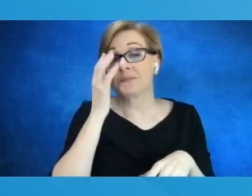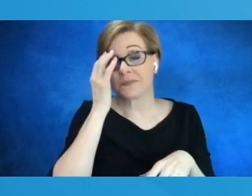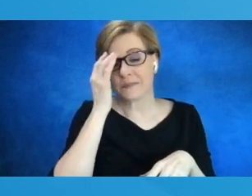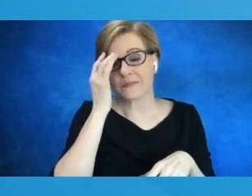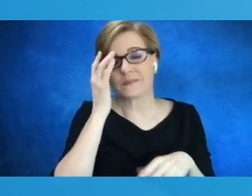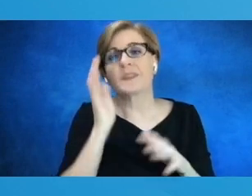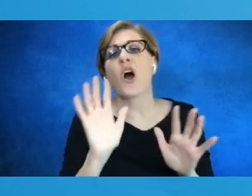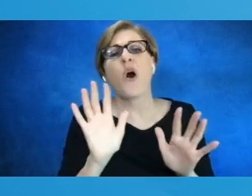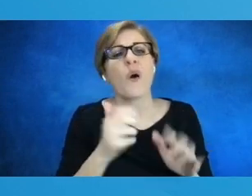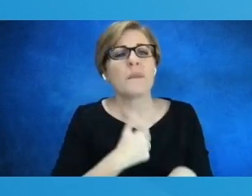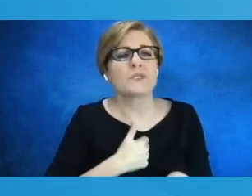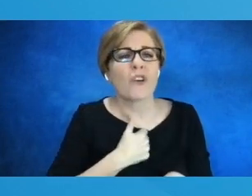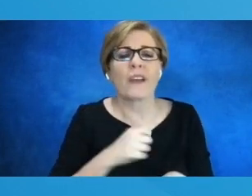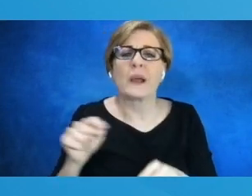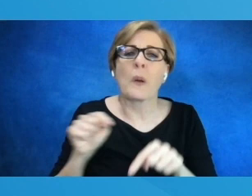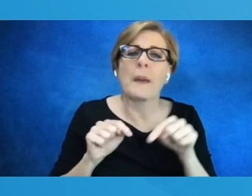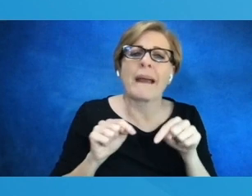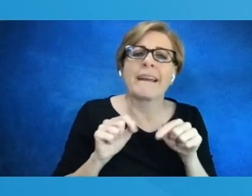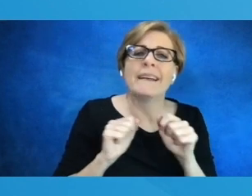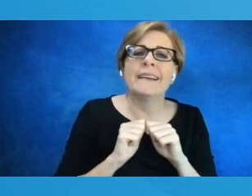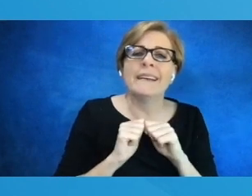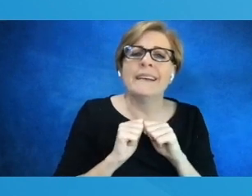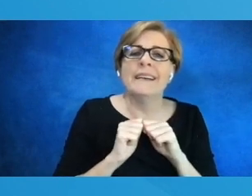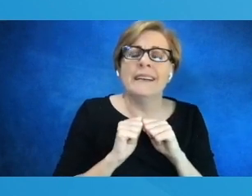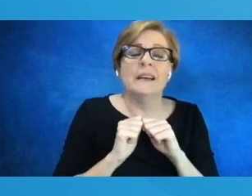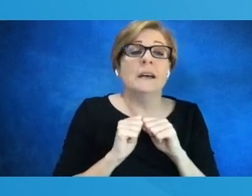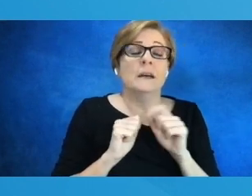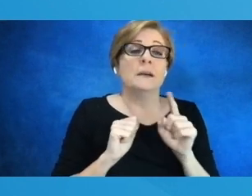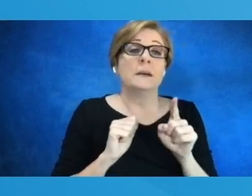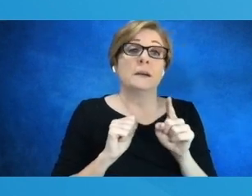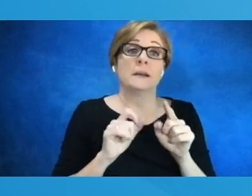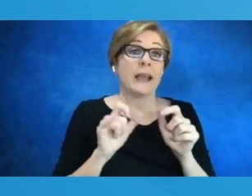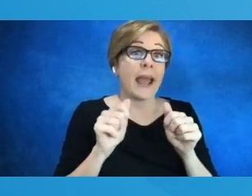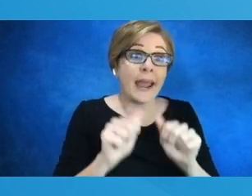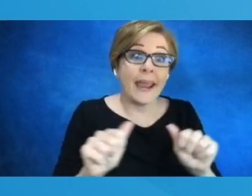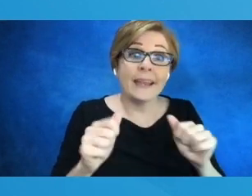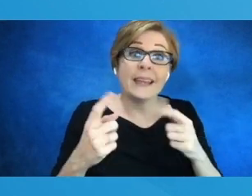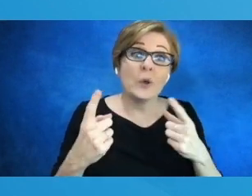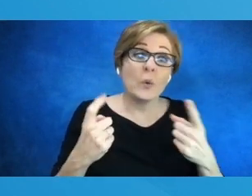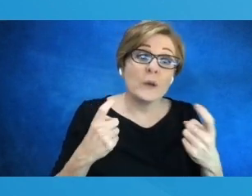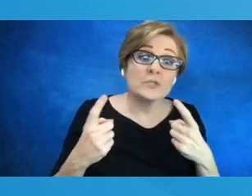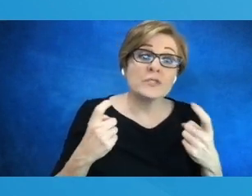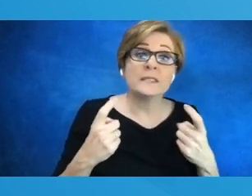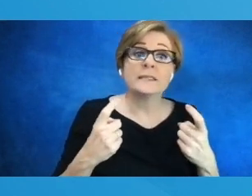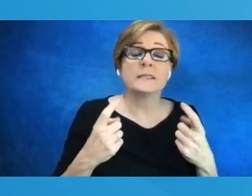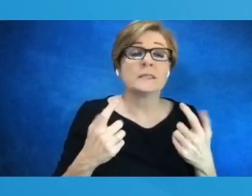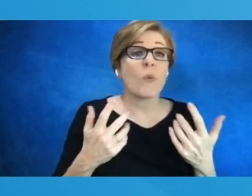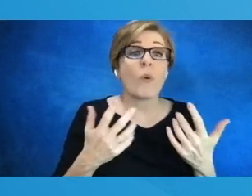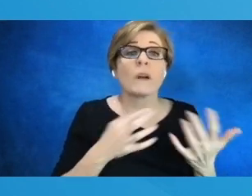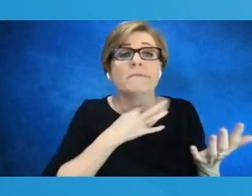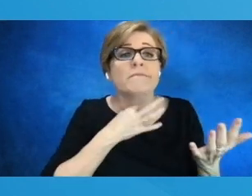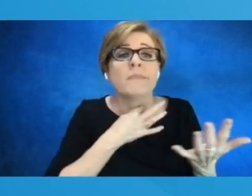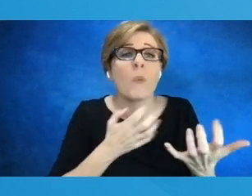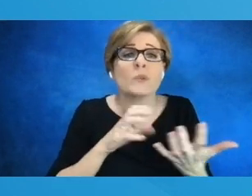If you go back one slide. If you have any questions or you'd like to learn more about this or get additional resources,